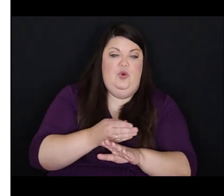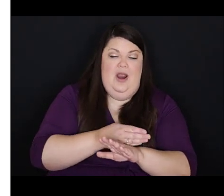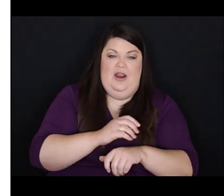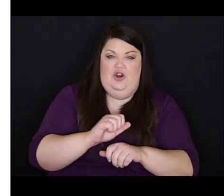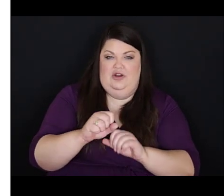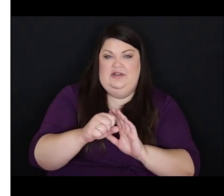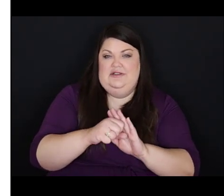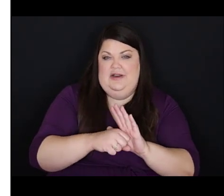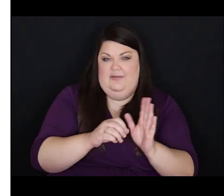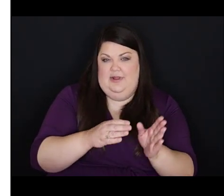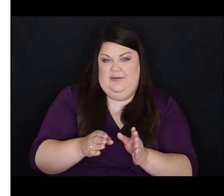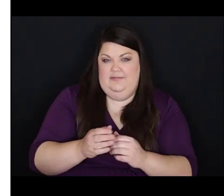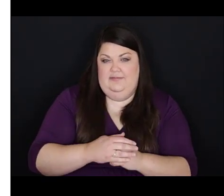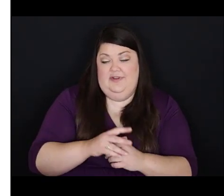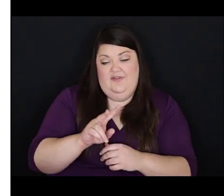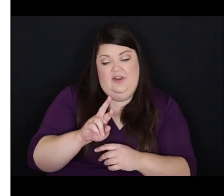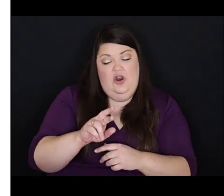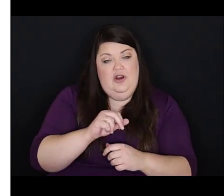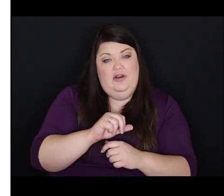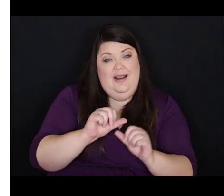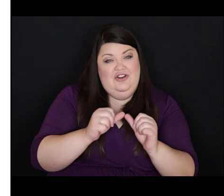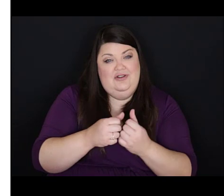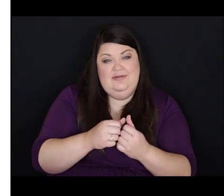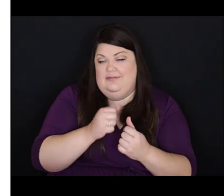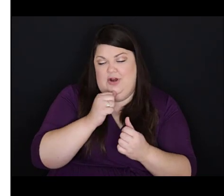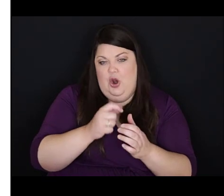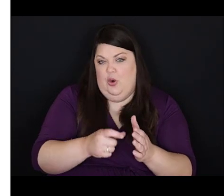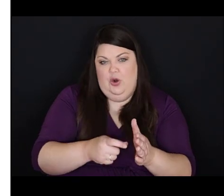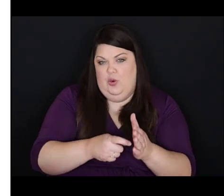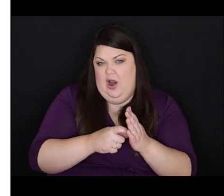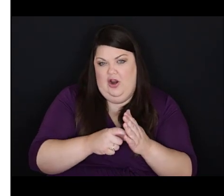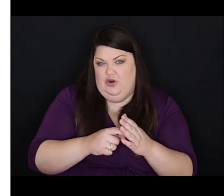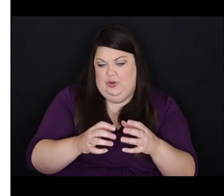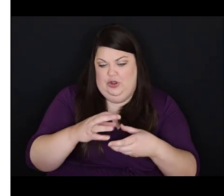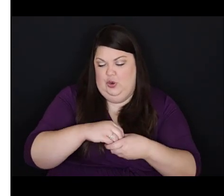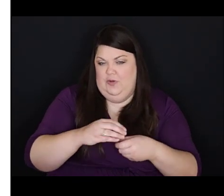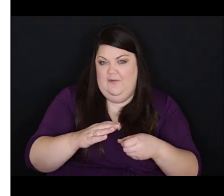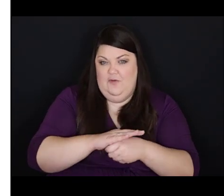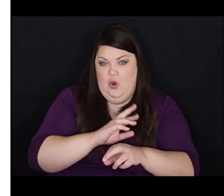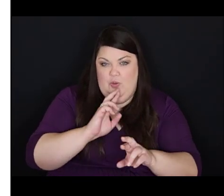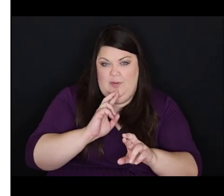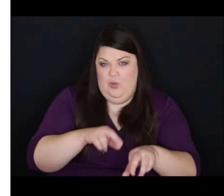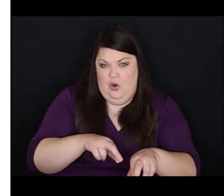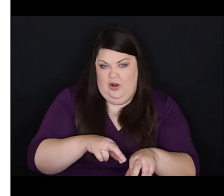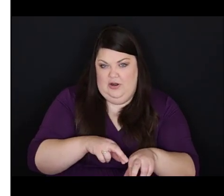VR agencies are not required to include the full report of the Comprehensive Statewide